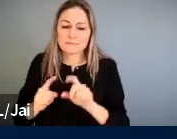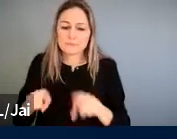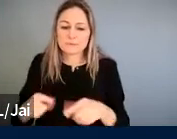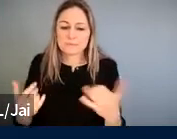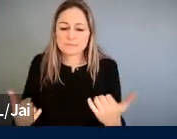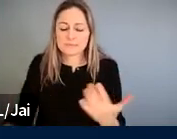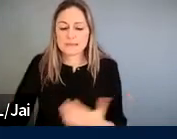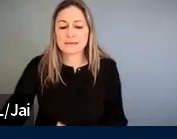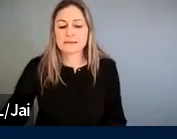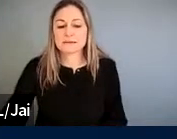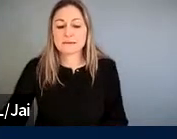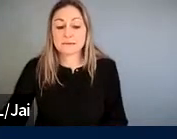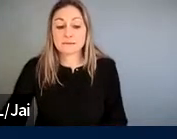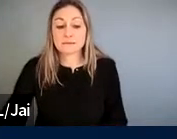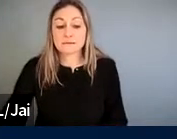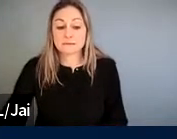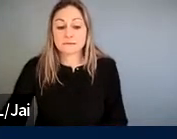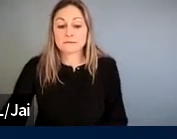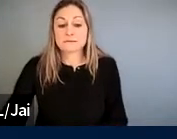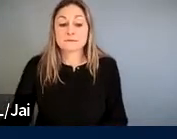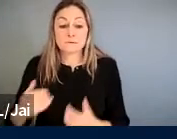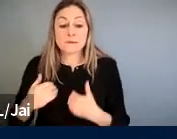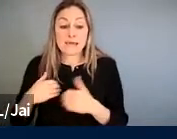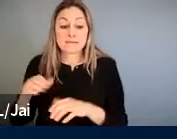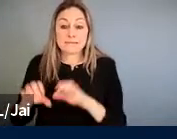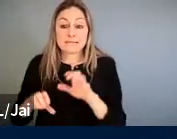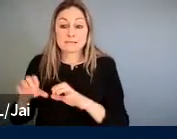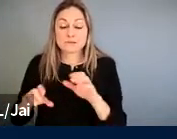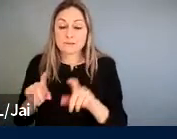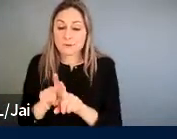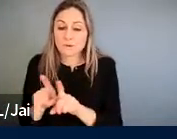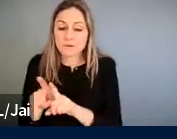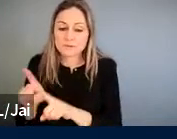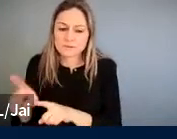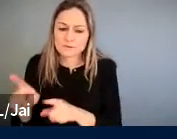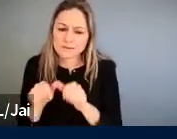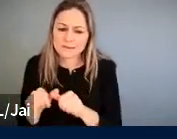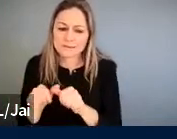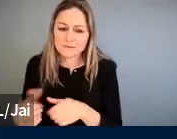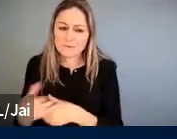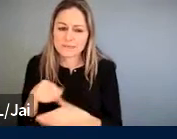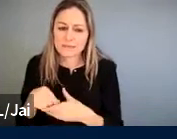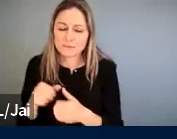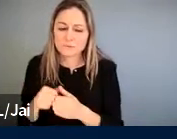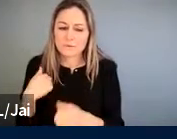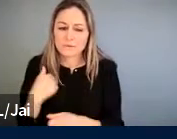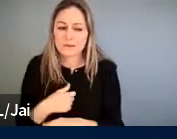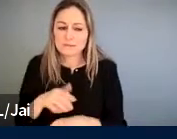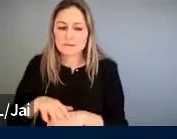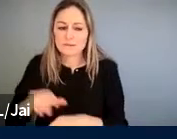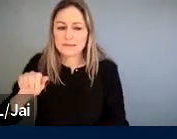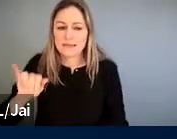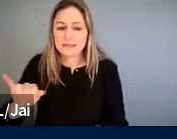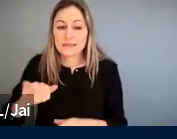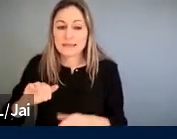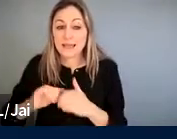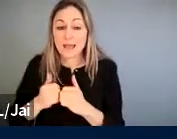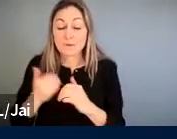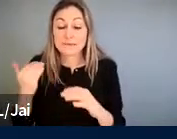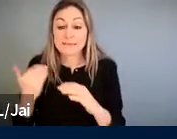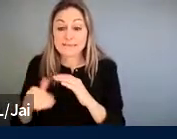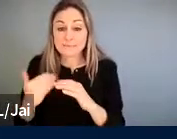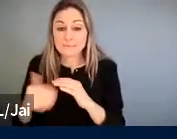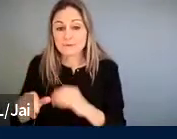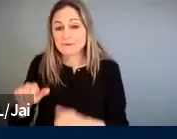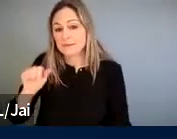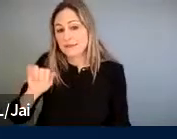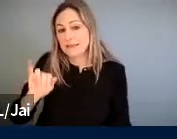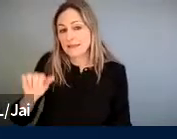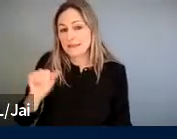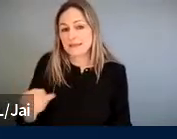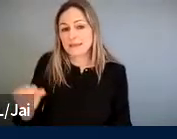have these in the chat, but you can continue to engage with us on AI by e mail at AI@access